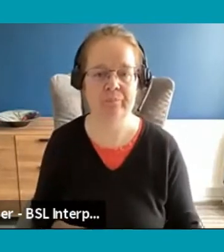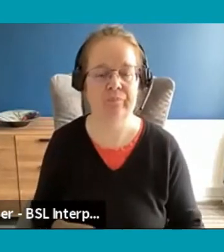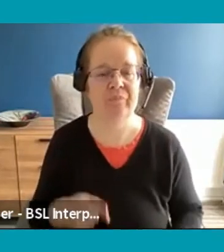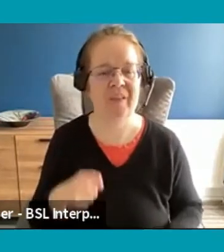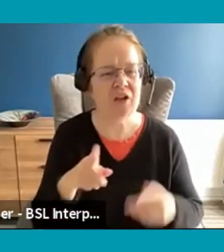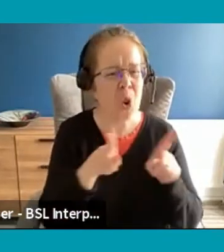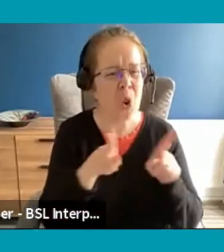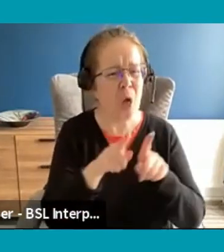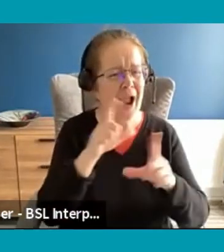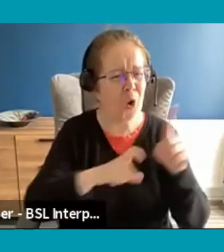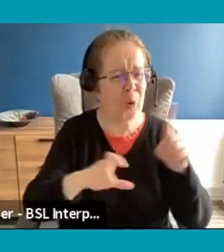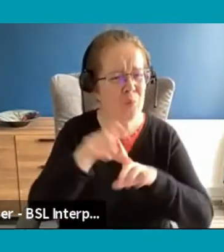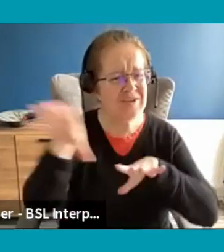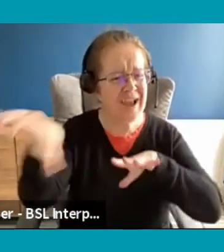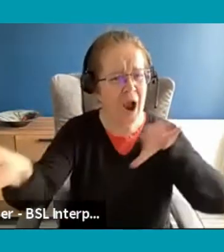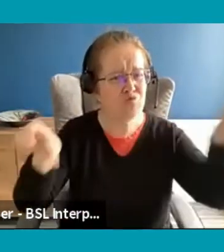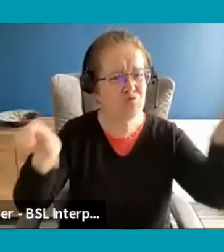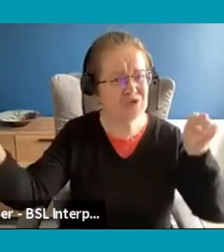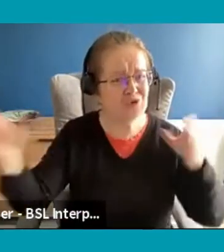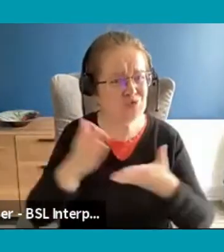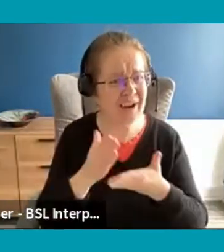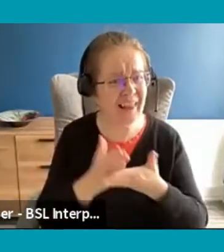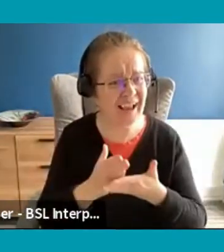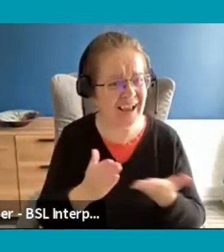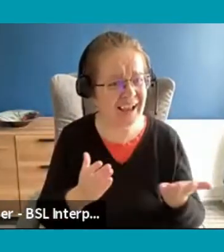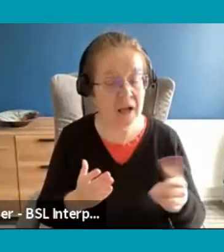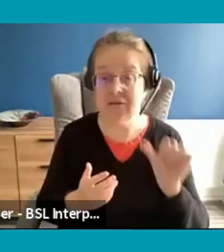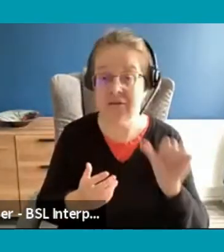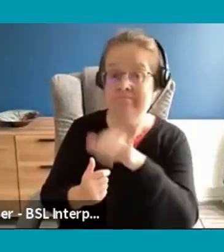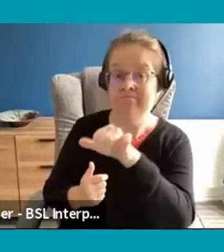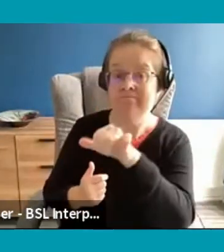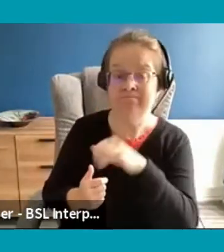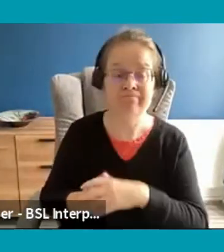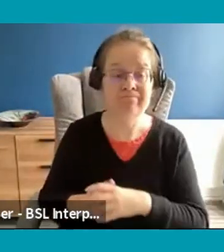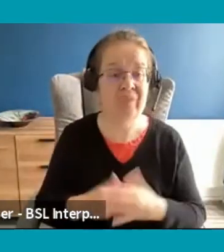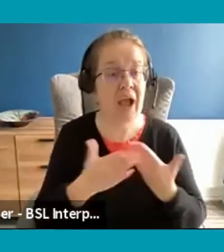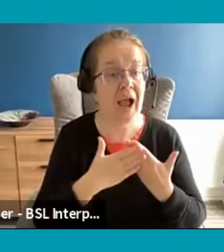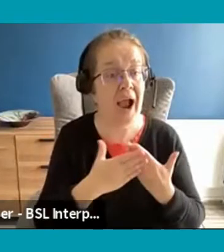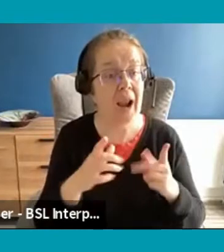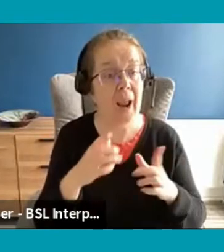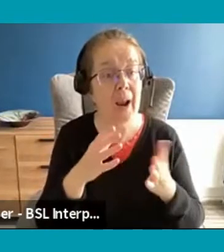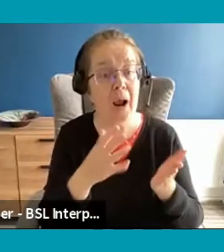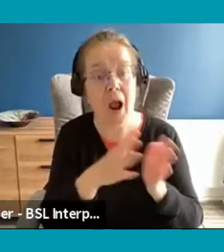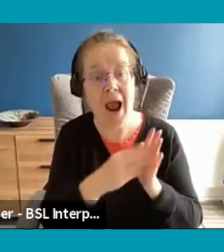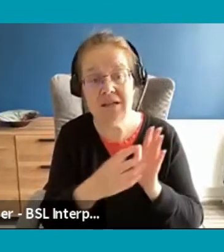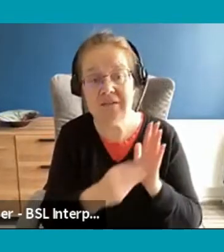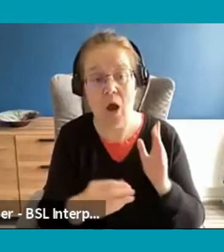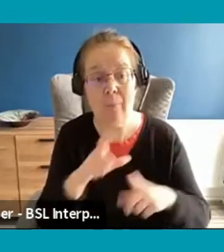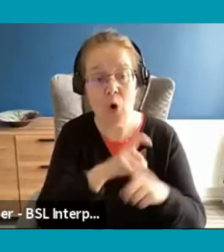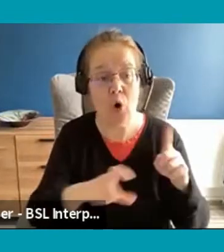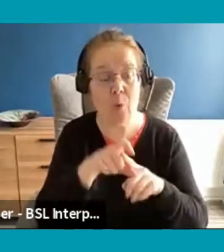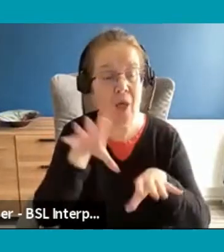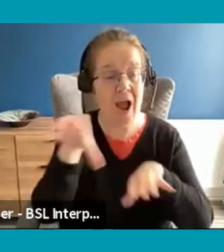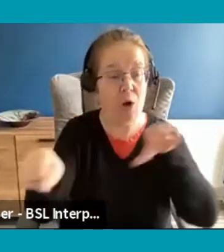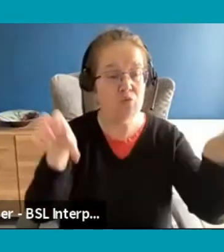isn't it? It's reaching it. Is communities? Yeah, any other examples of community outreach, Katie, Sophie, that that you want to share?